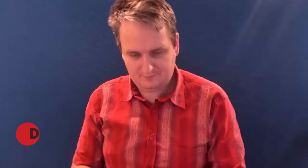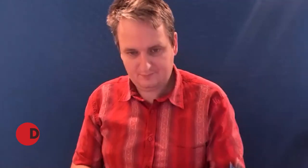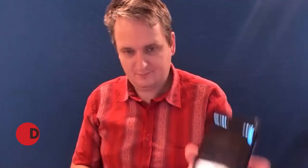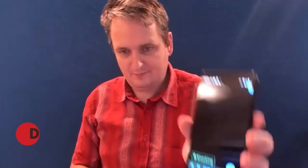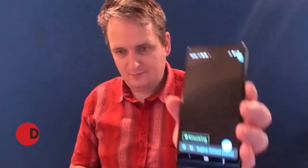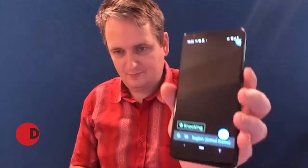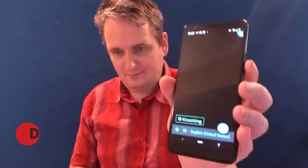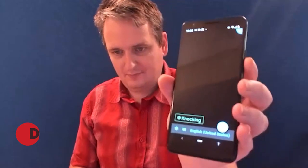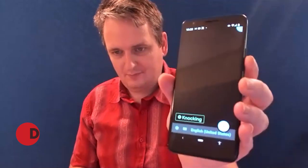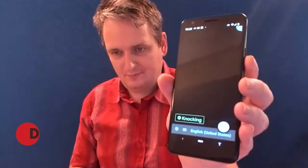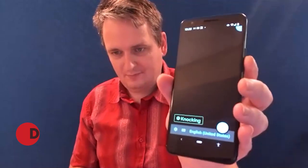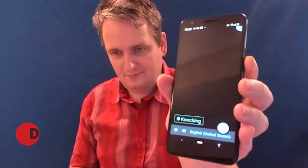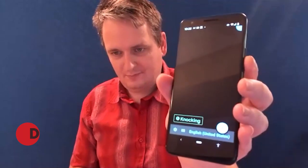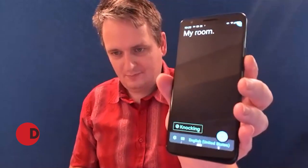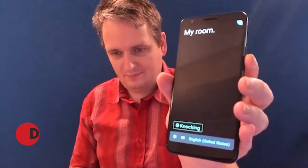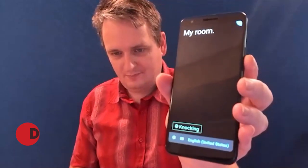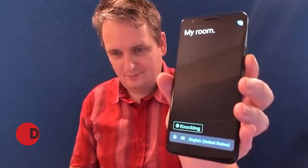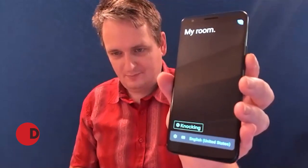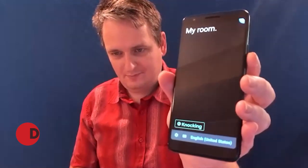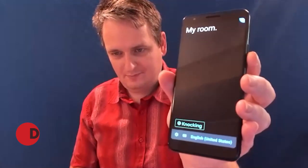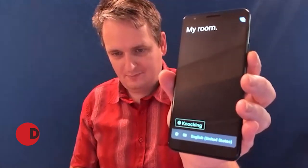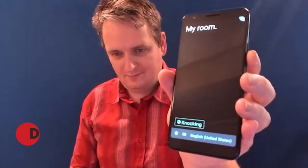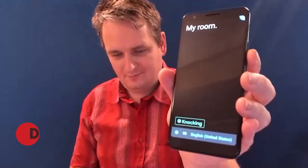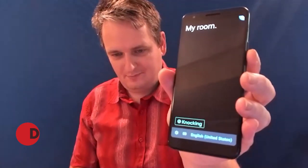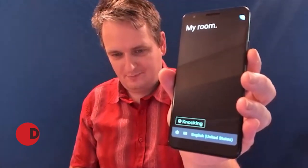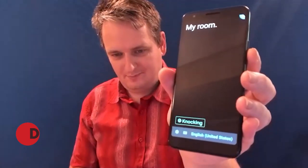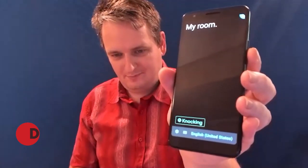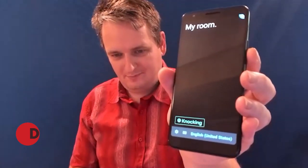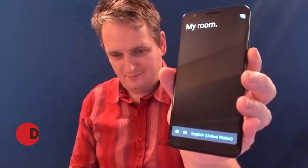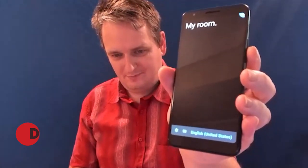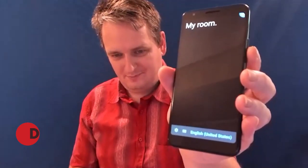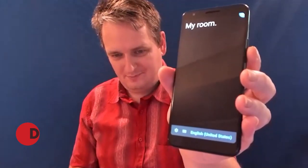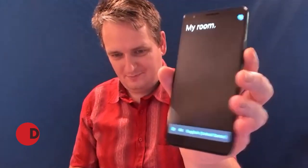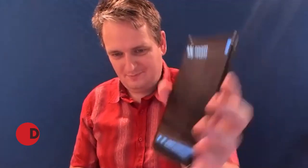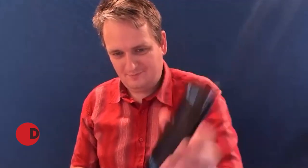[Knocking]